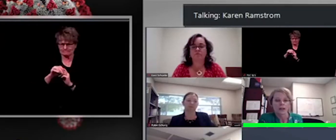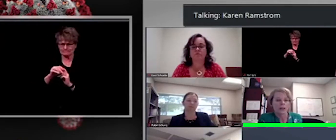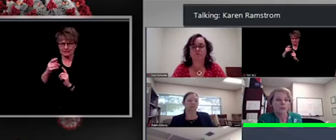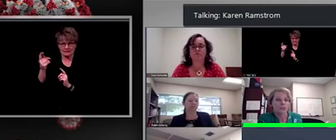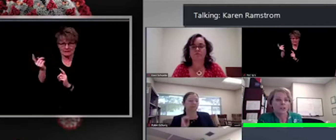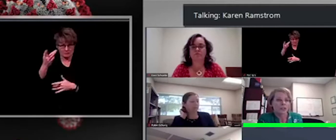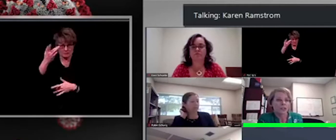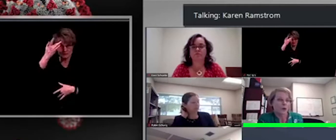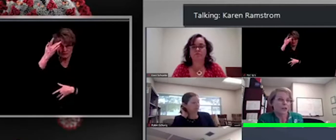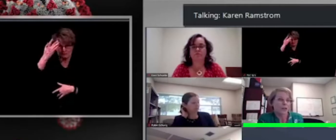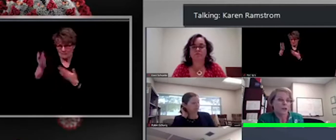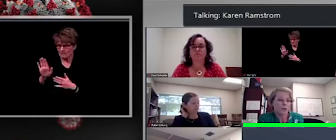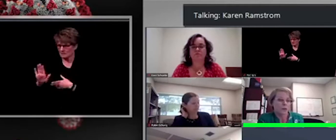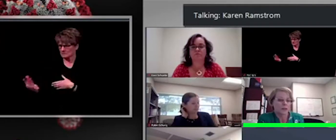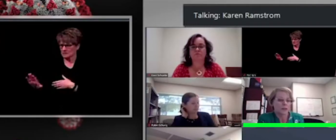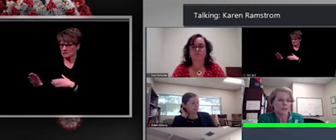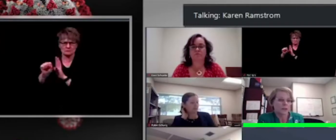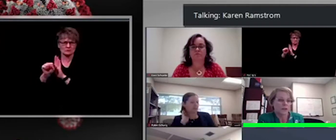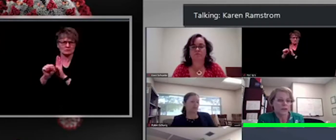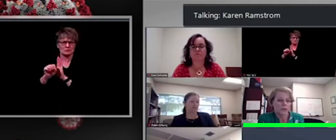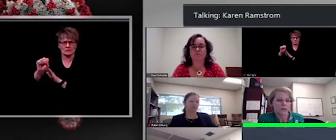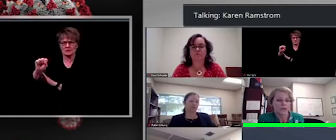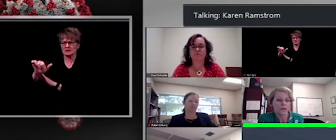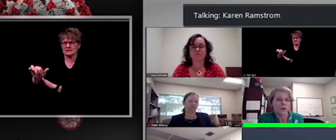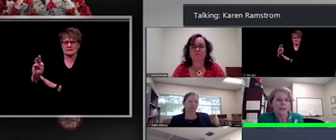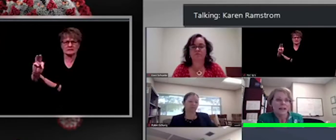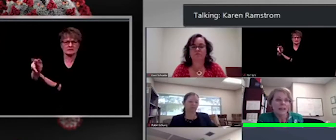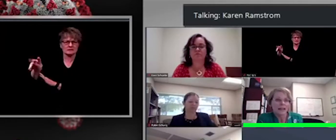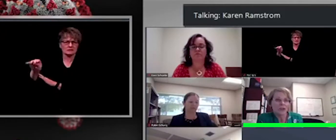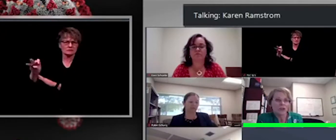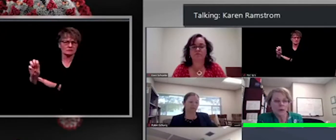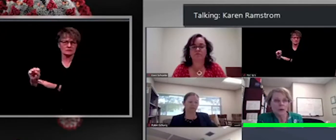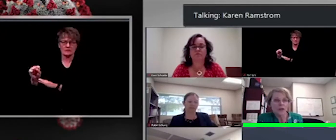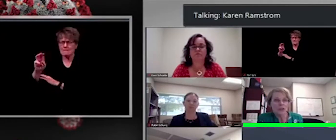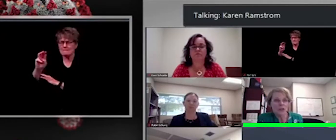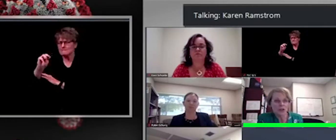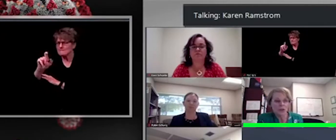and could potentially spread it in their workplace and to their family. So, an extra bonus to